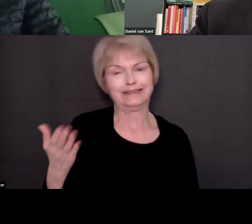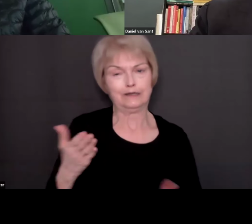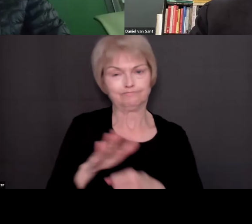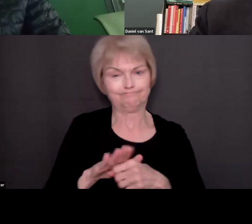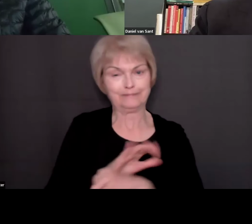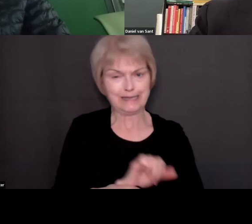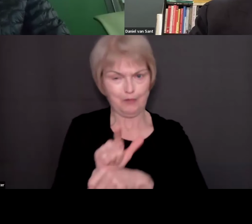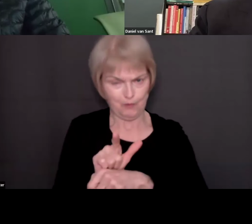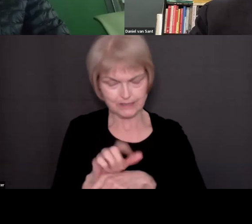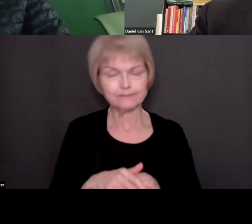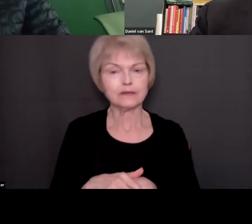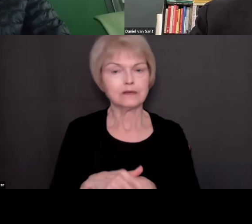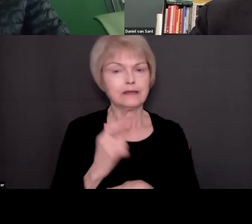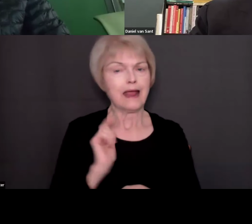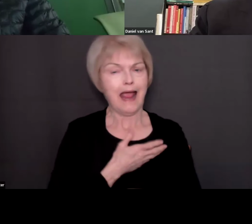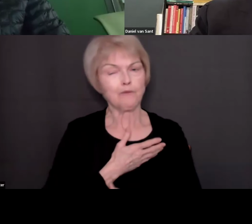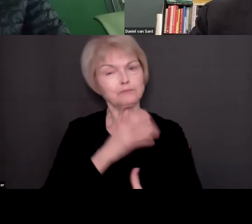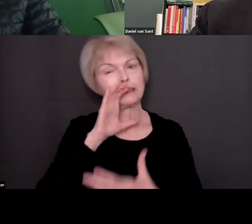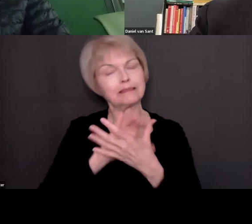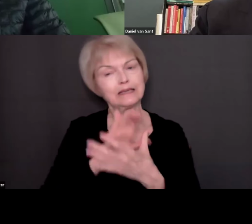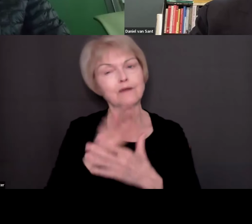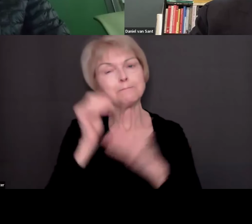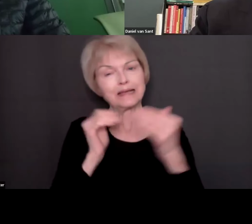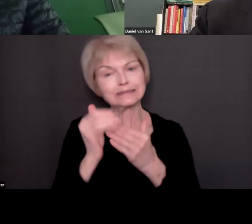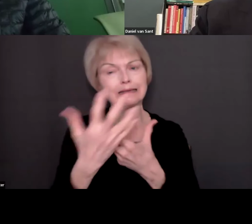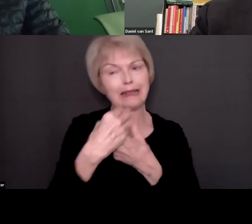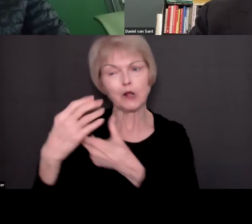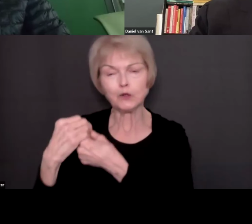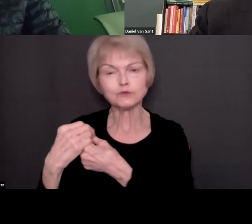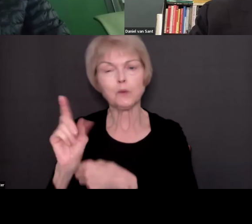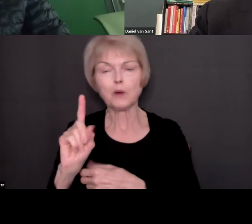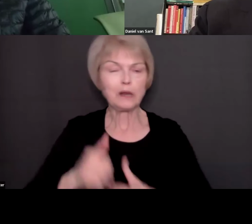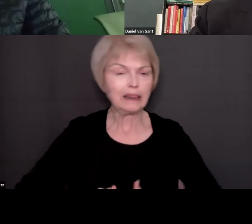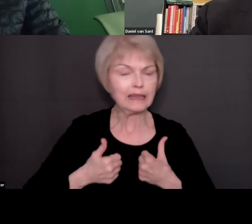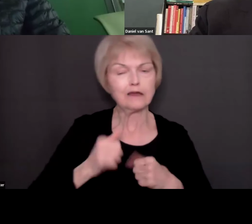and we believe in building inclusion where we live, learn, work, and play through our educational